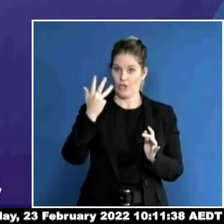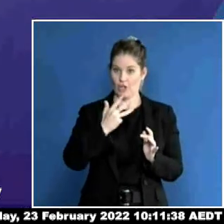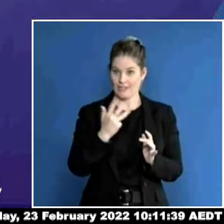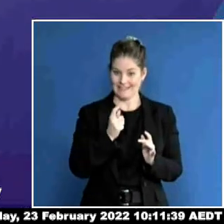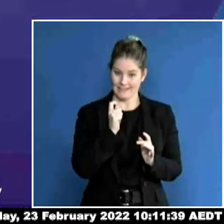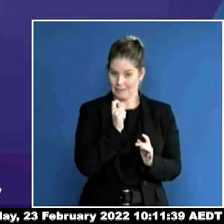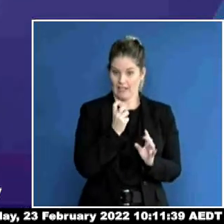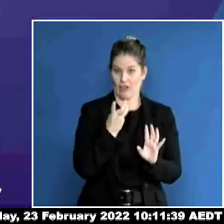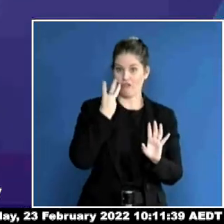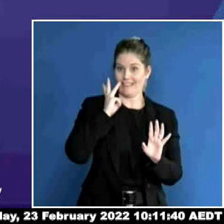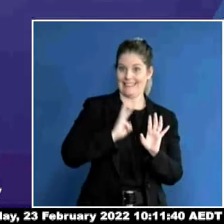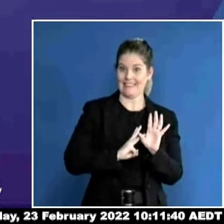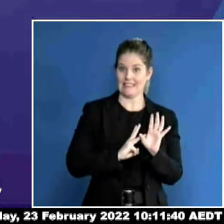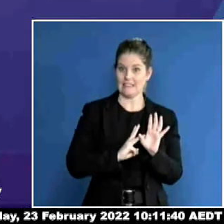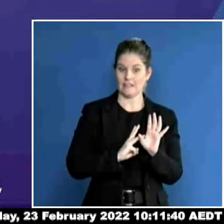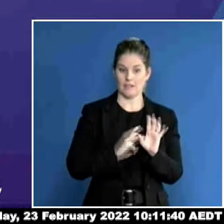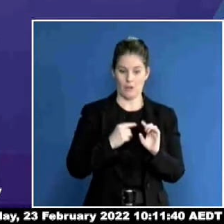investigating matters within our Terms of Reference.